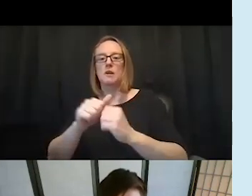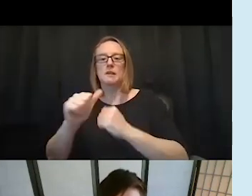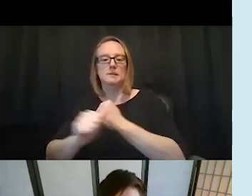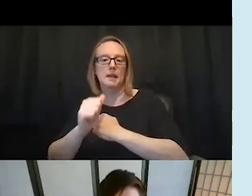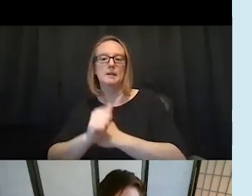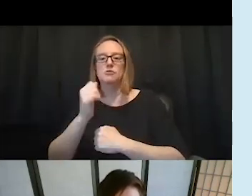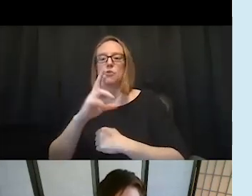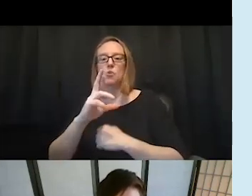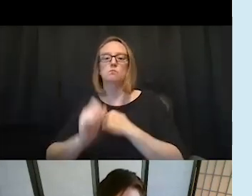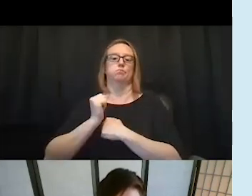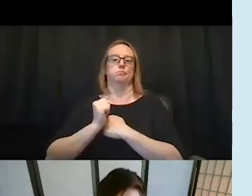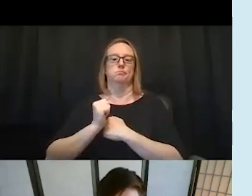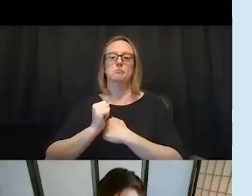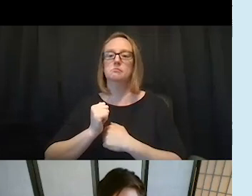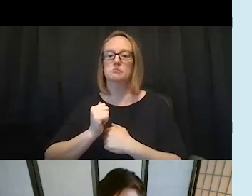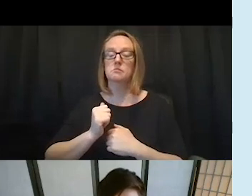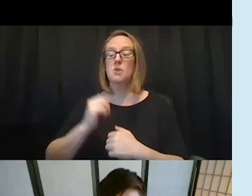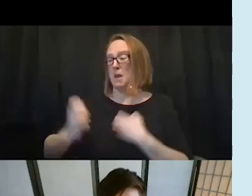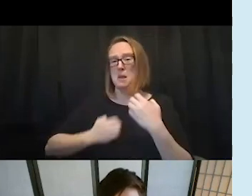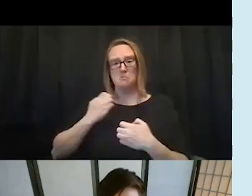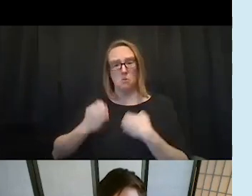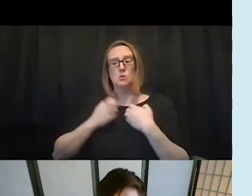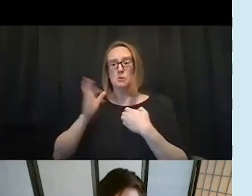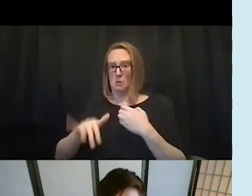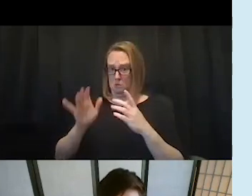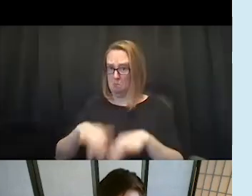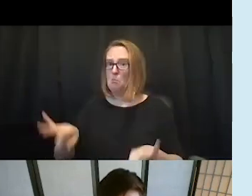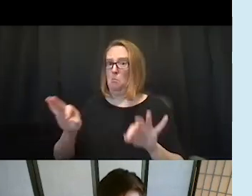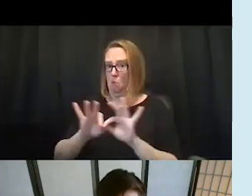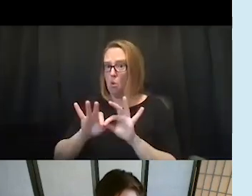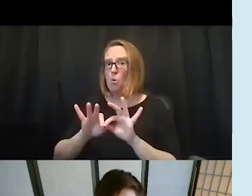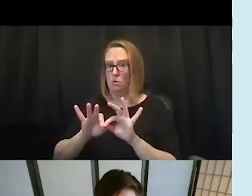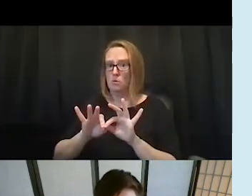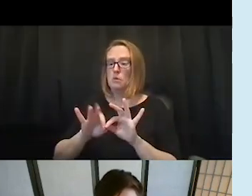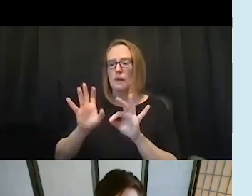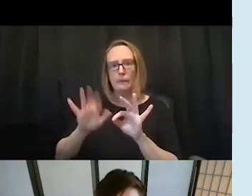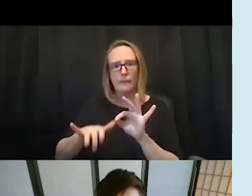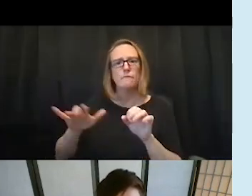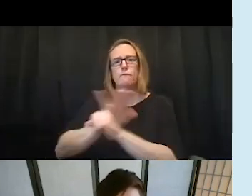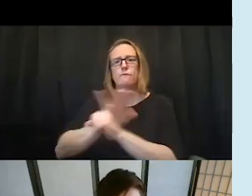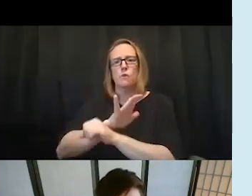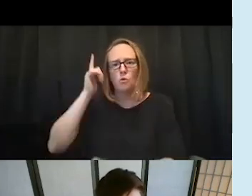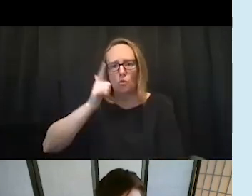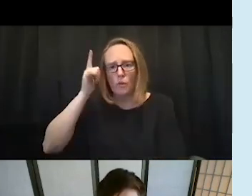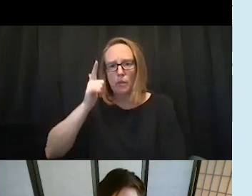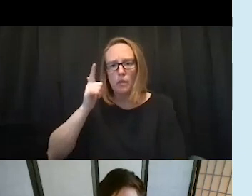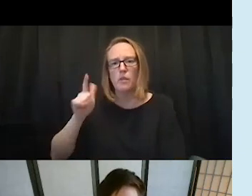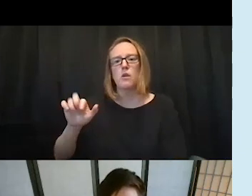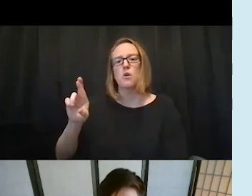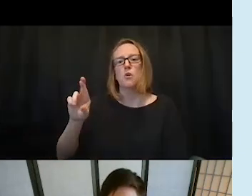so emotions are incredibly useful and Incredibly rational and that's something that I really think